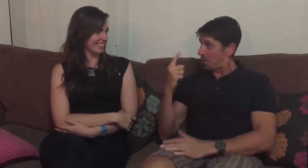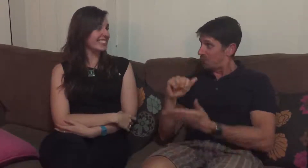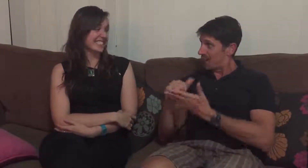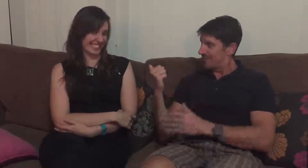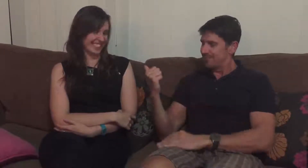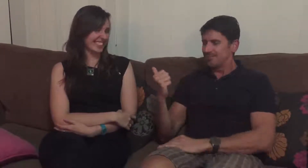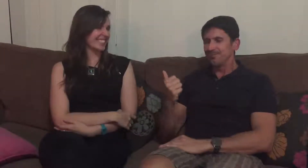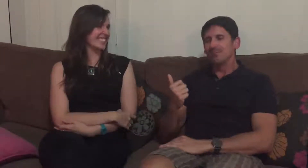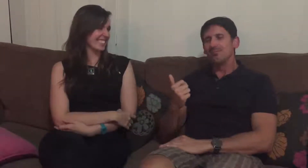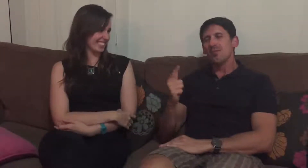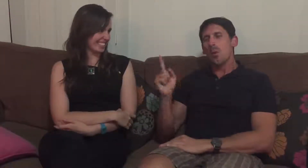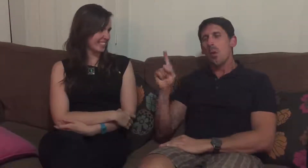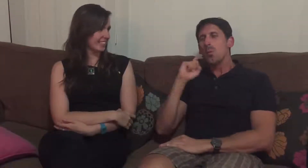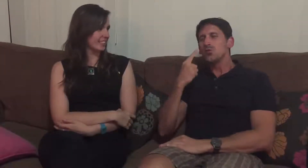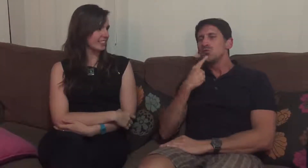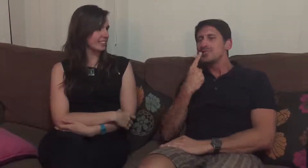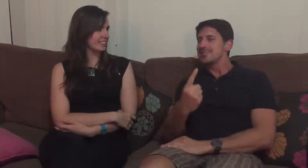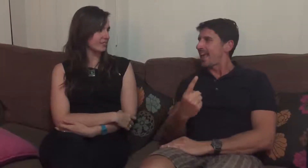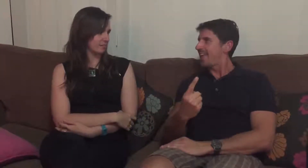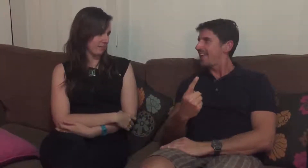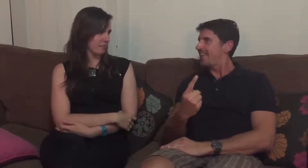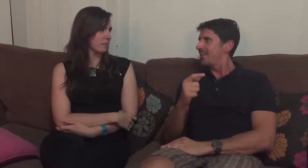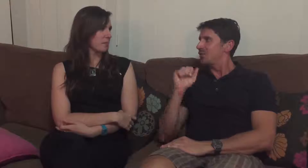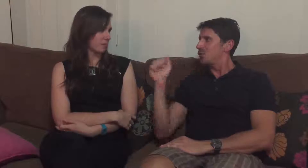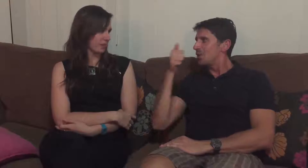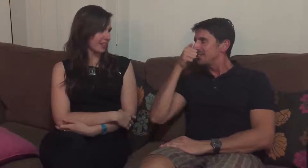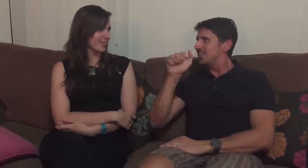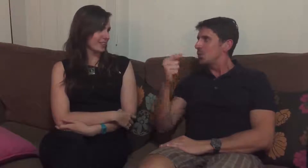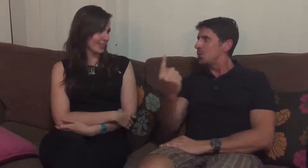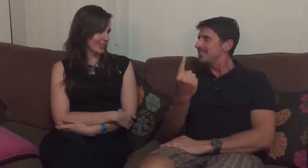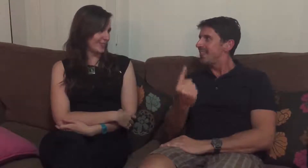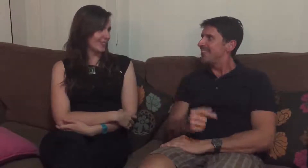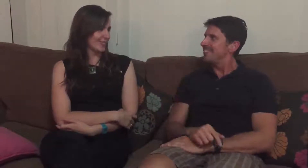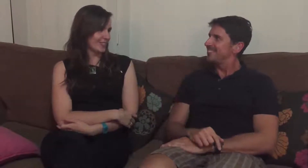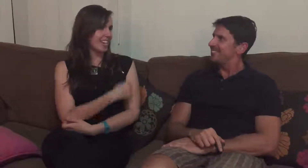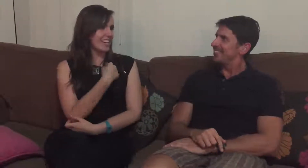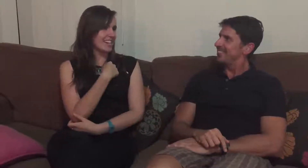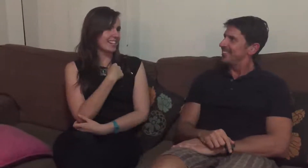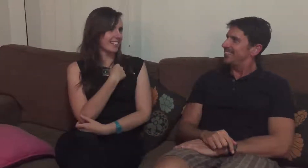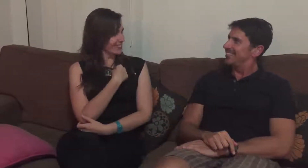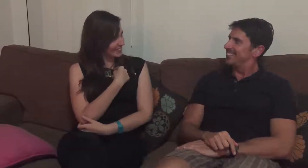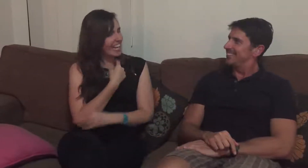what would you say to your 60-year-old self? Interesting.